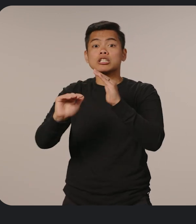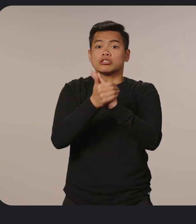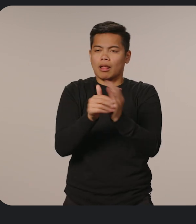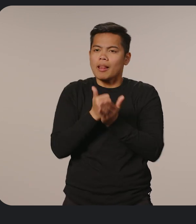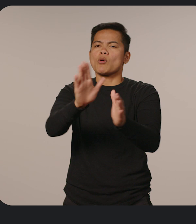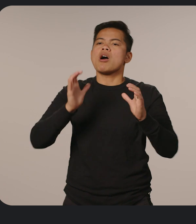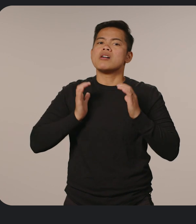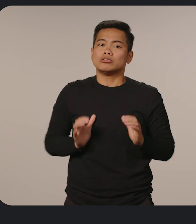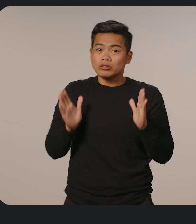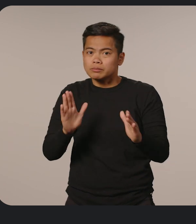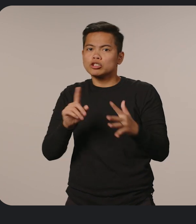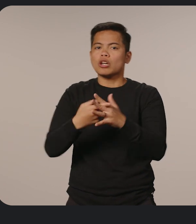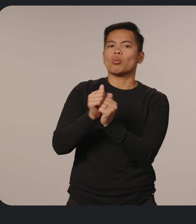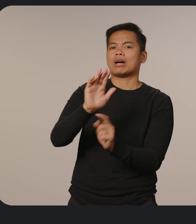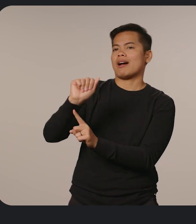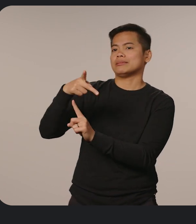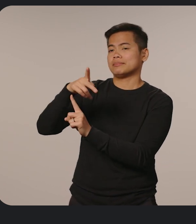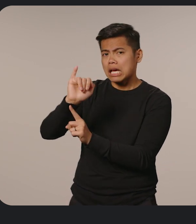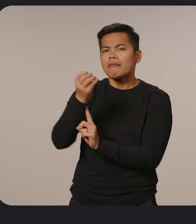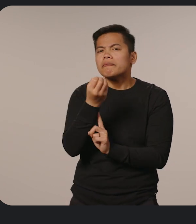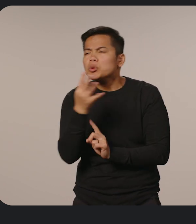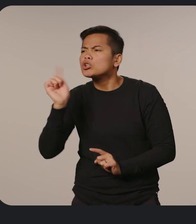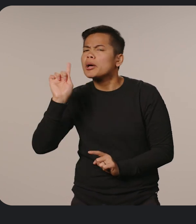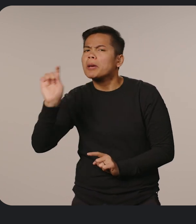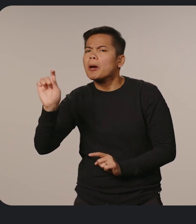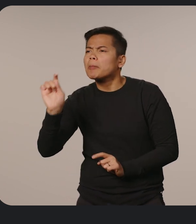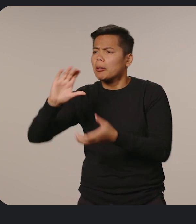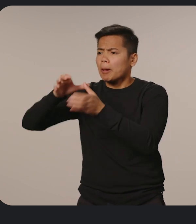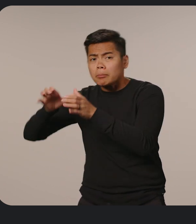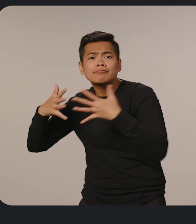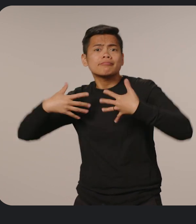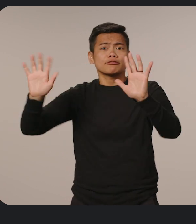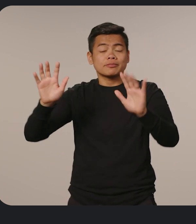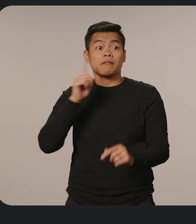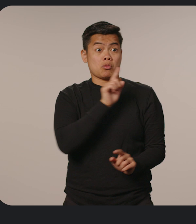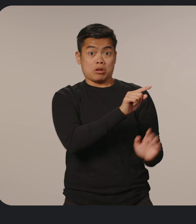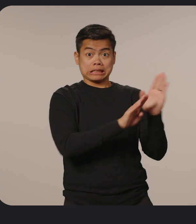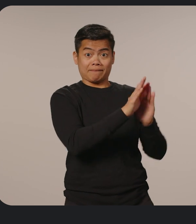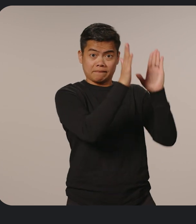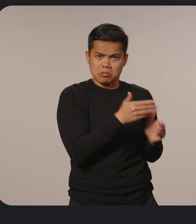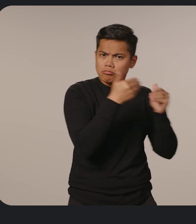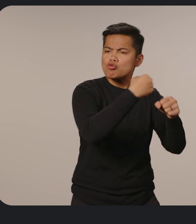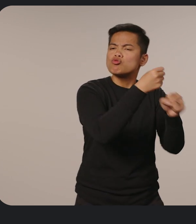to help your customers get started with your API with just a few clicks and configurations